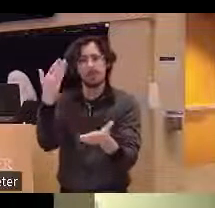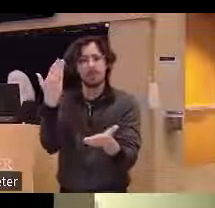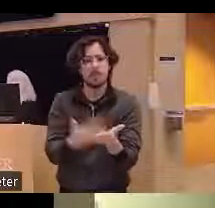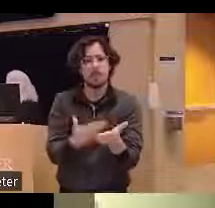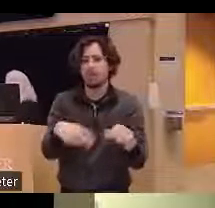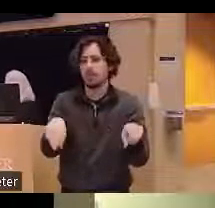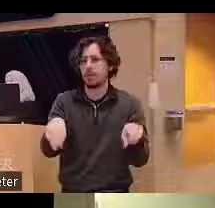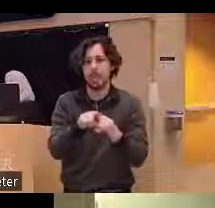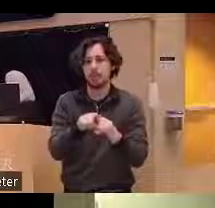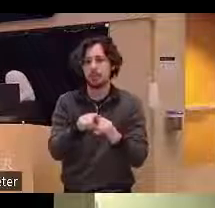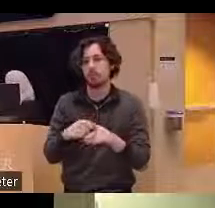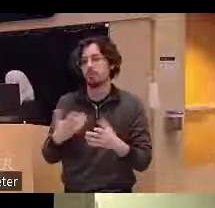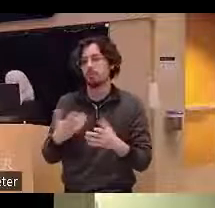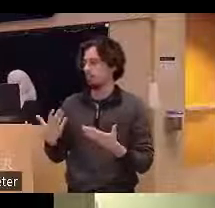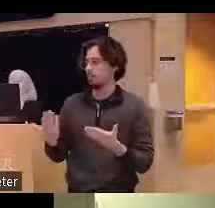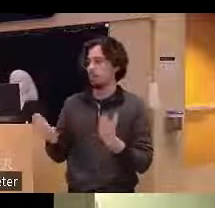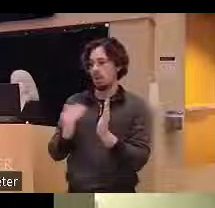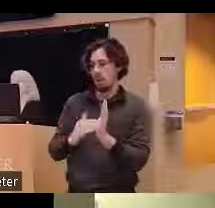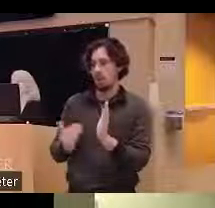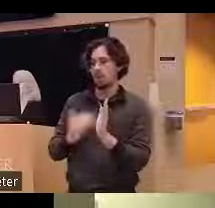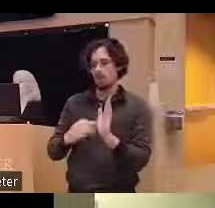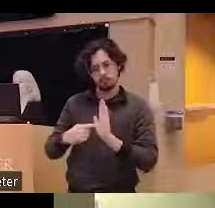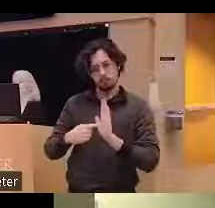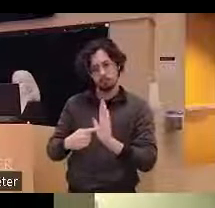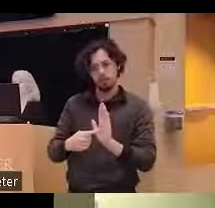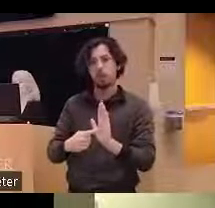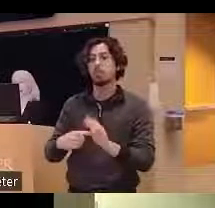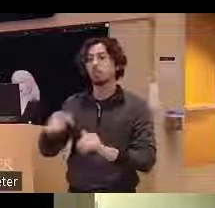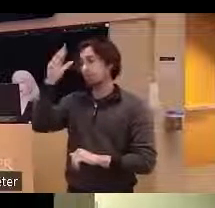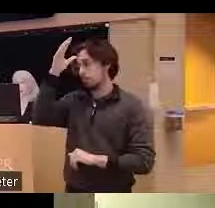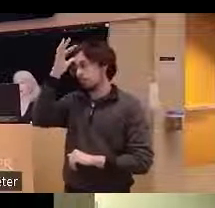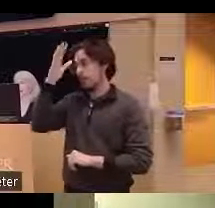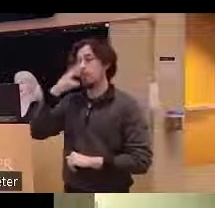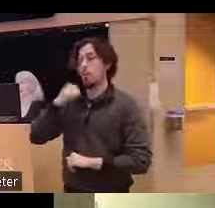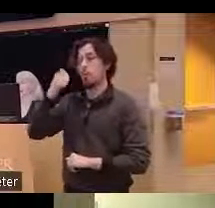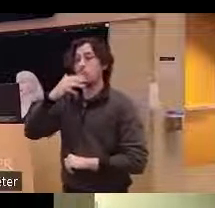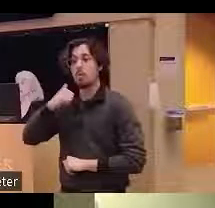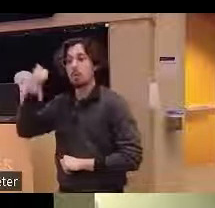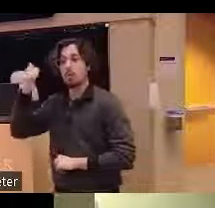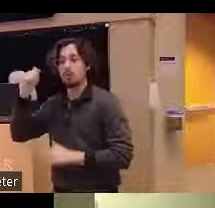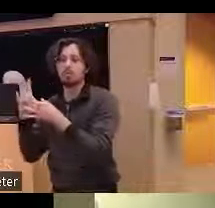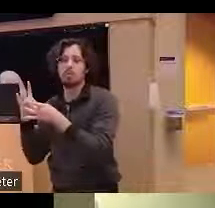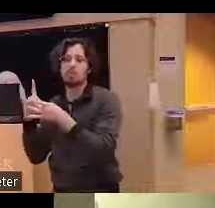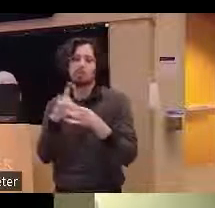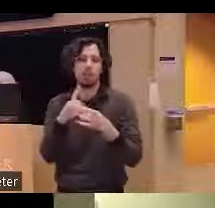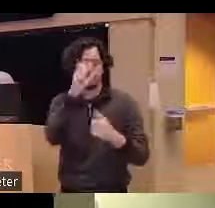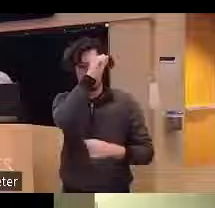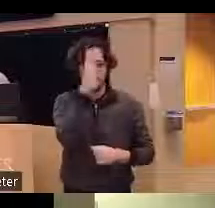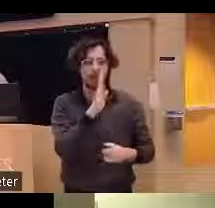failure to show that increasing paternal AG age is related to schizophrenia but likewise